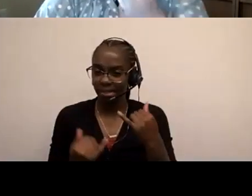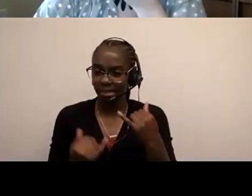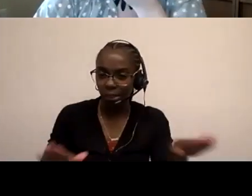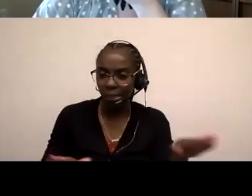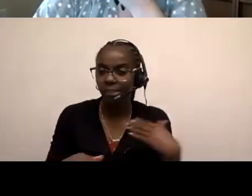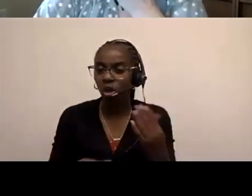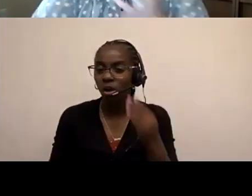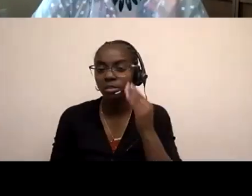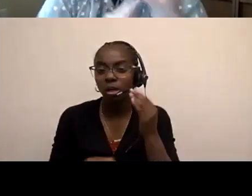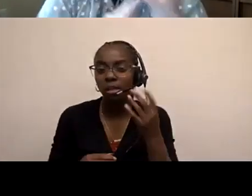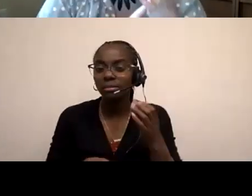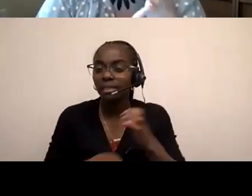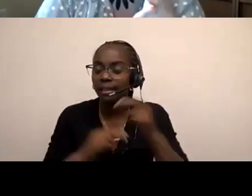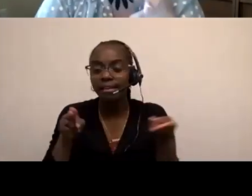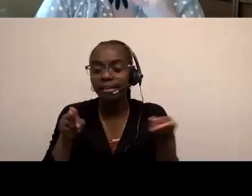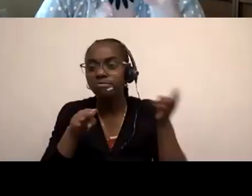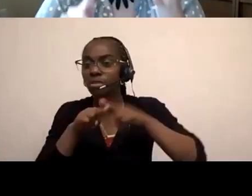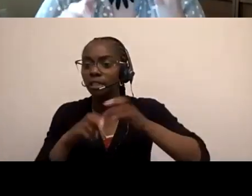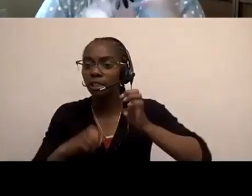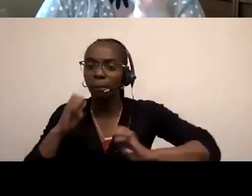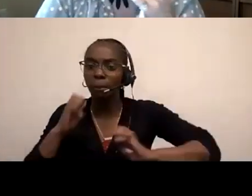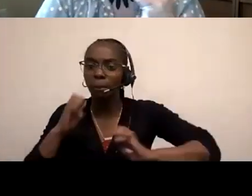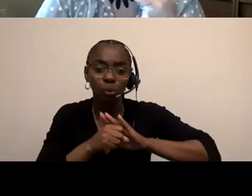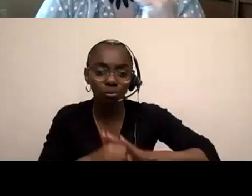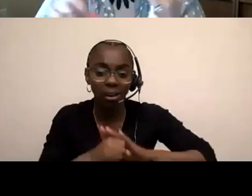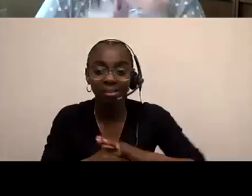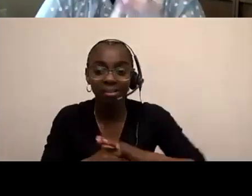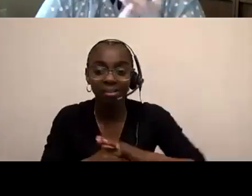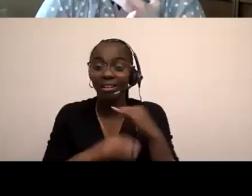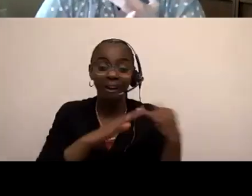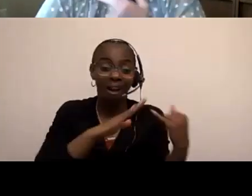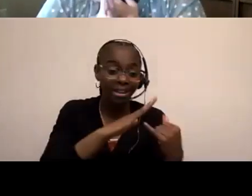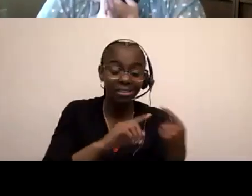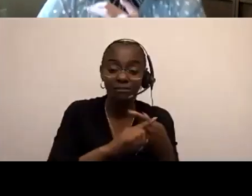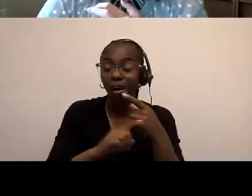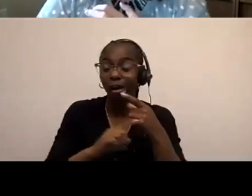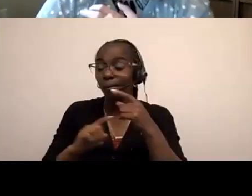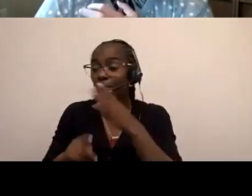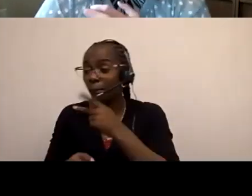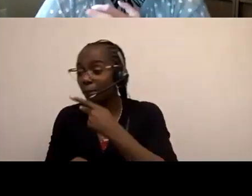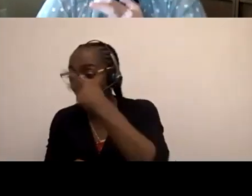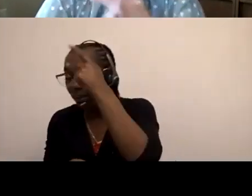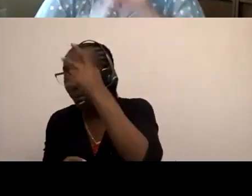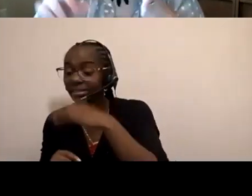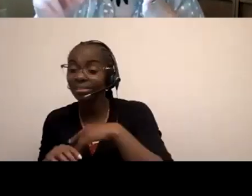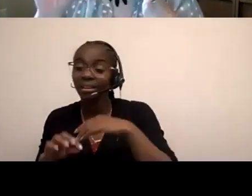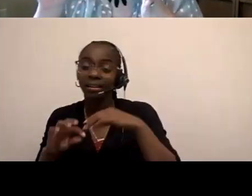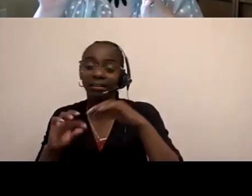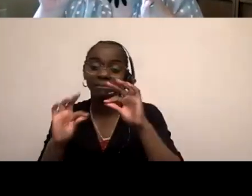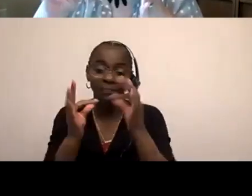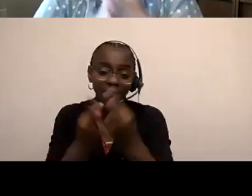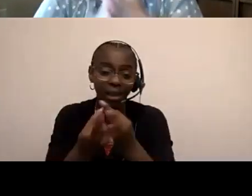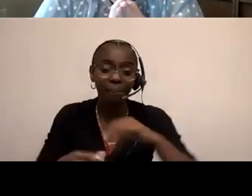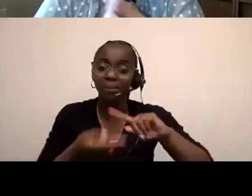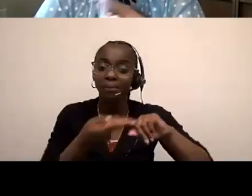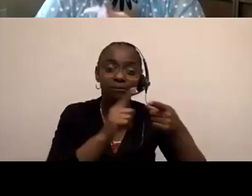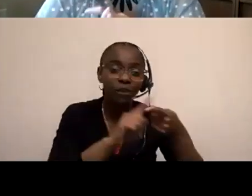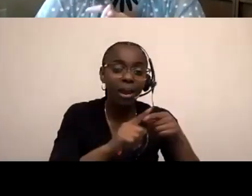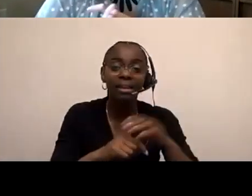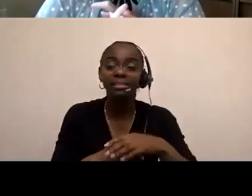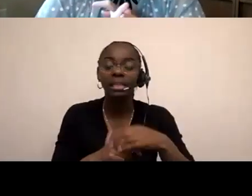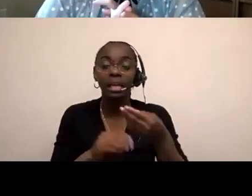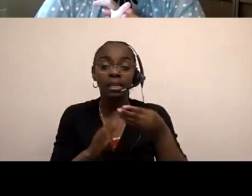STRAIN. THEY ARE AWAY FROM PARENTS, FRIENDS, THEY MIGHT WISH THEY WERE AWAY FROM PARENTS, ROUTINE, DECREASED VARIETY IN THEIR ROUTINE.